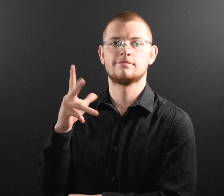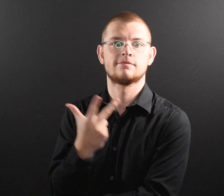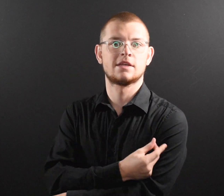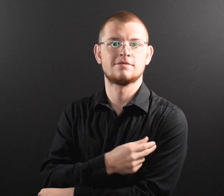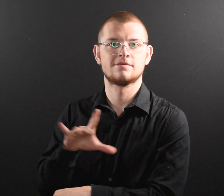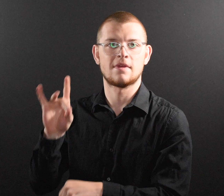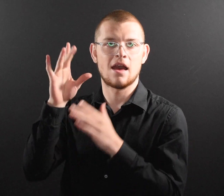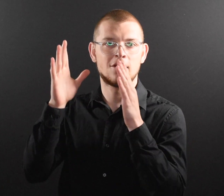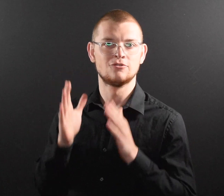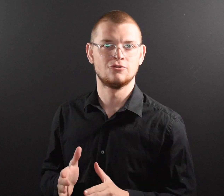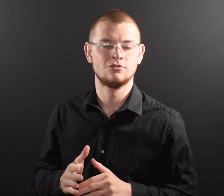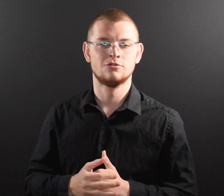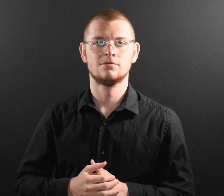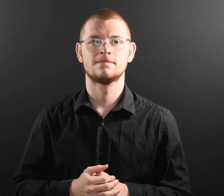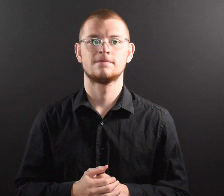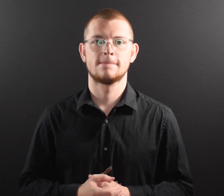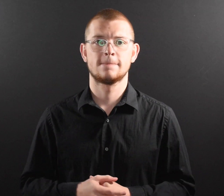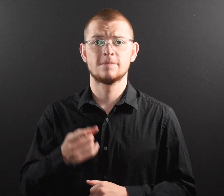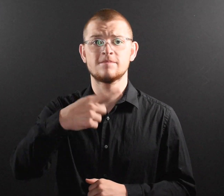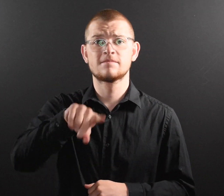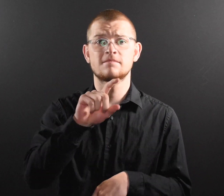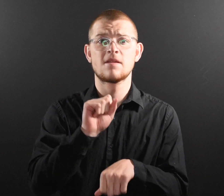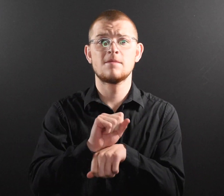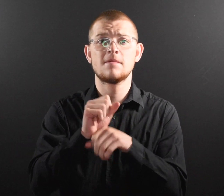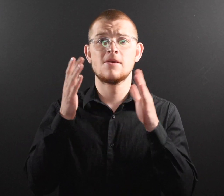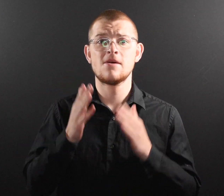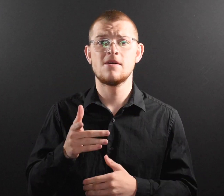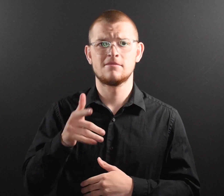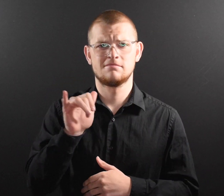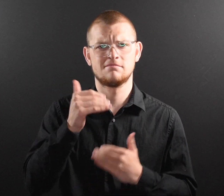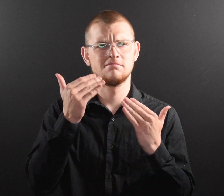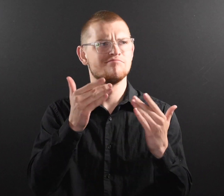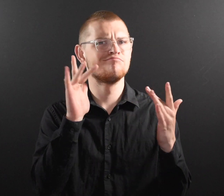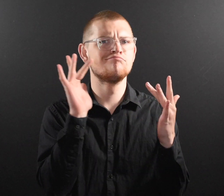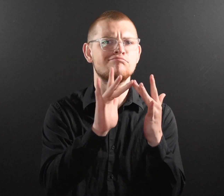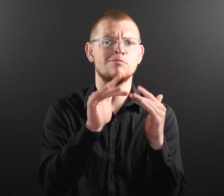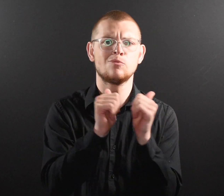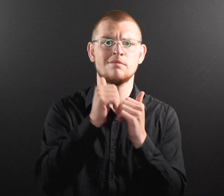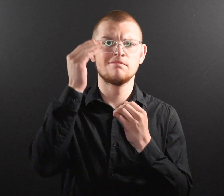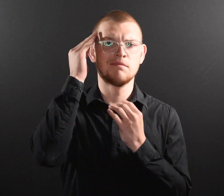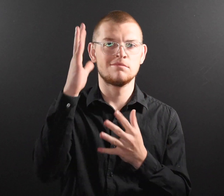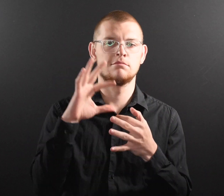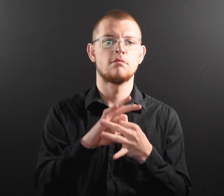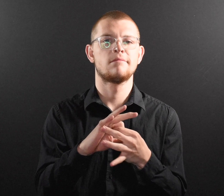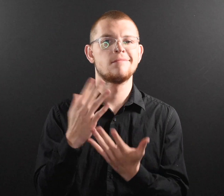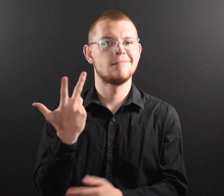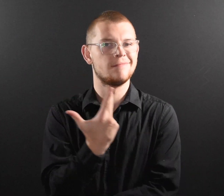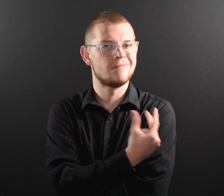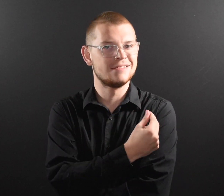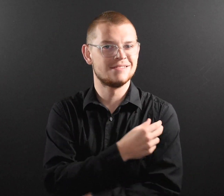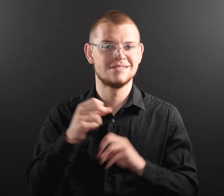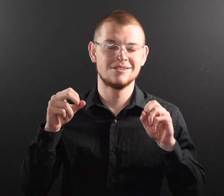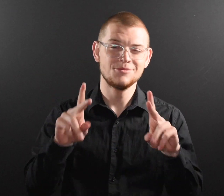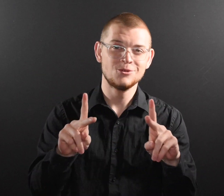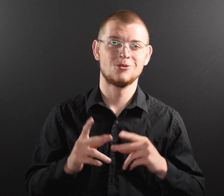· Employers may also reach out with information about vaccination opportunities.